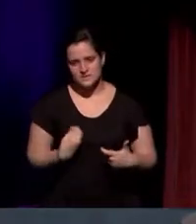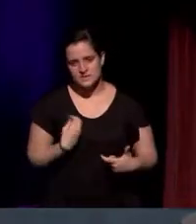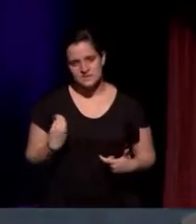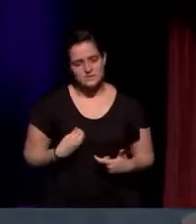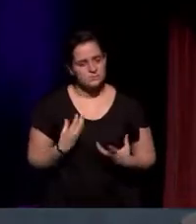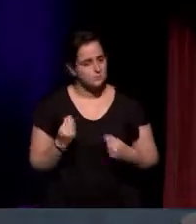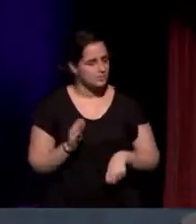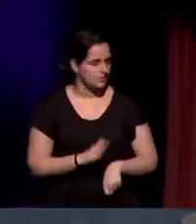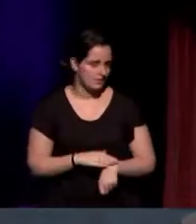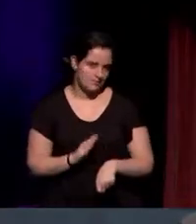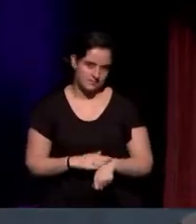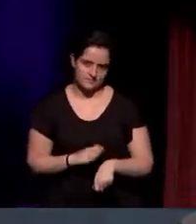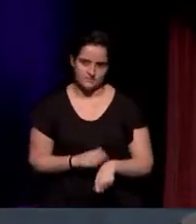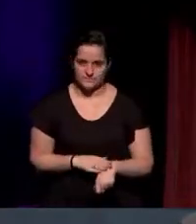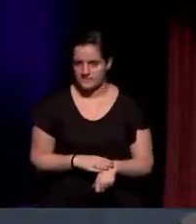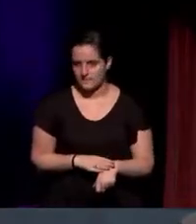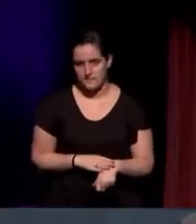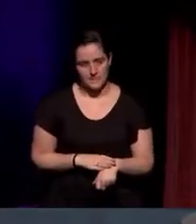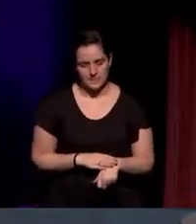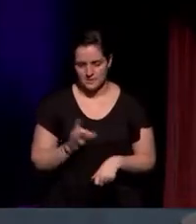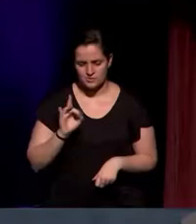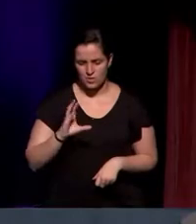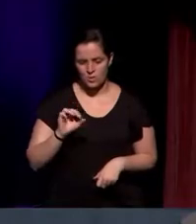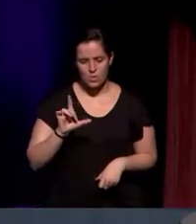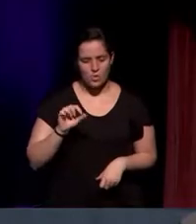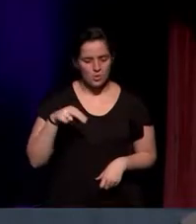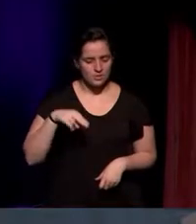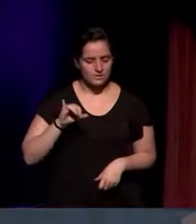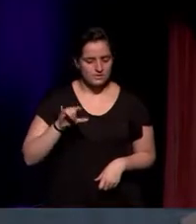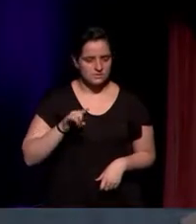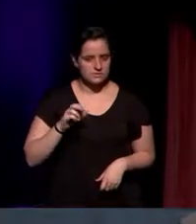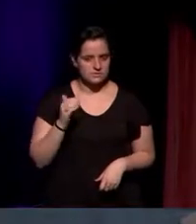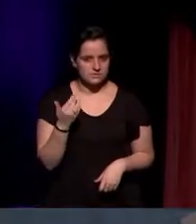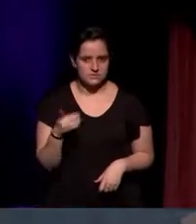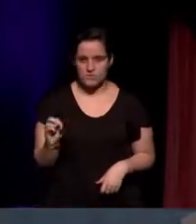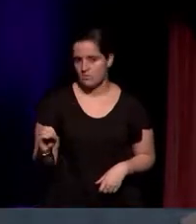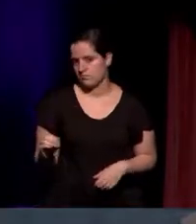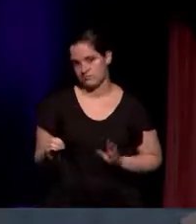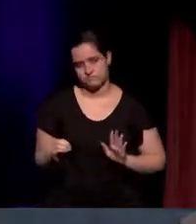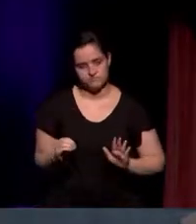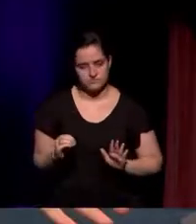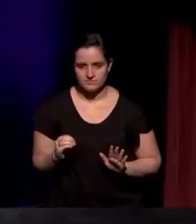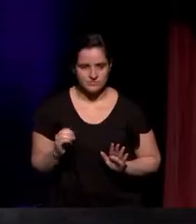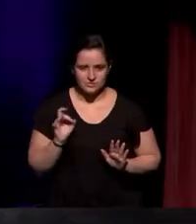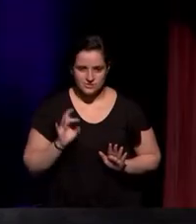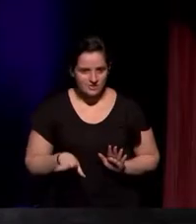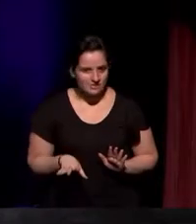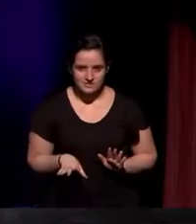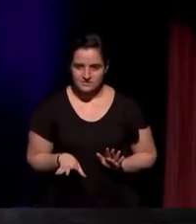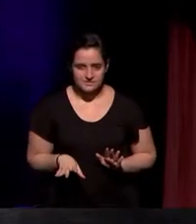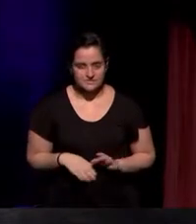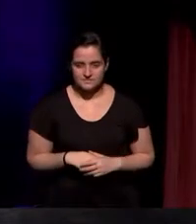it was not only the colonization, the initial colonization